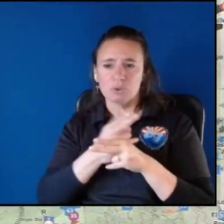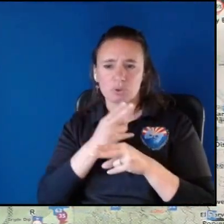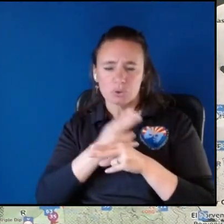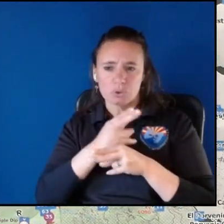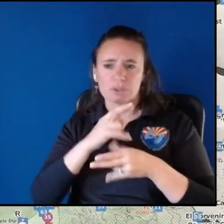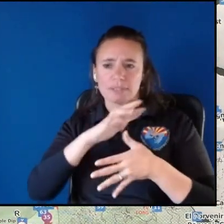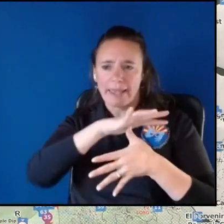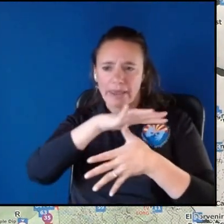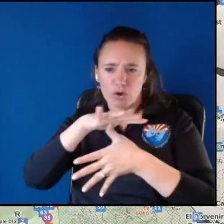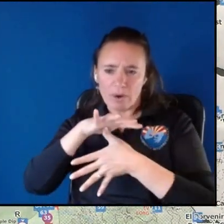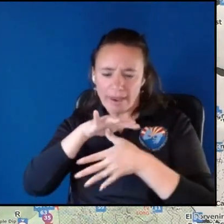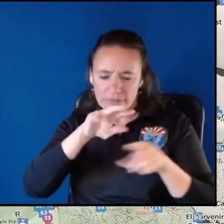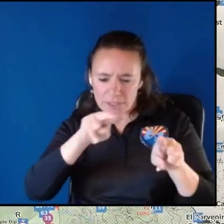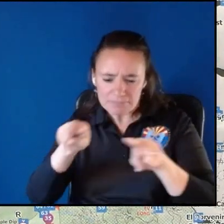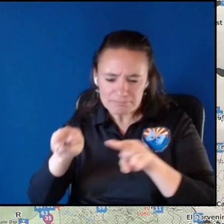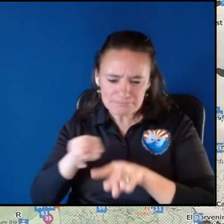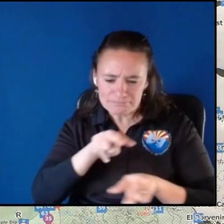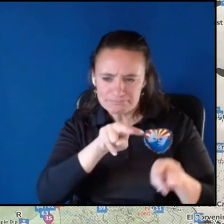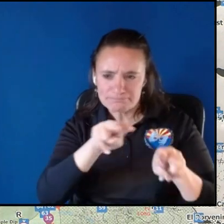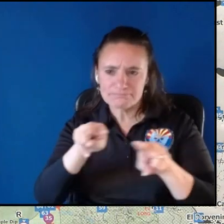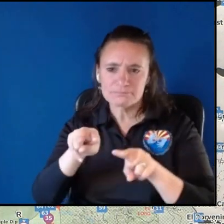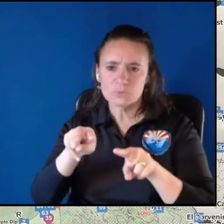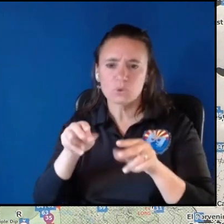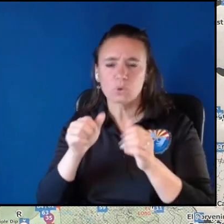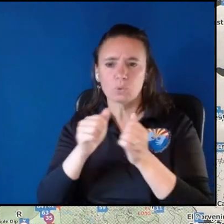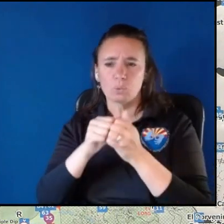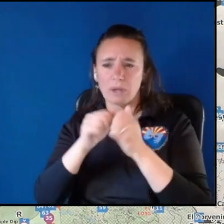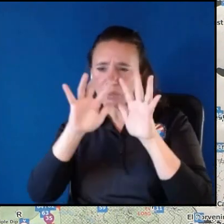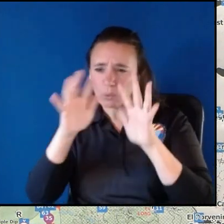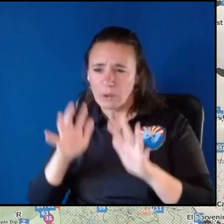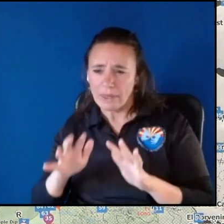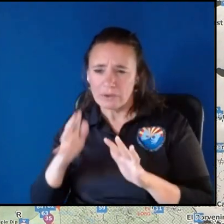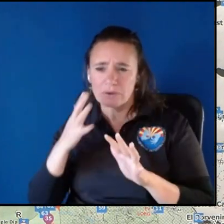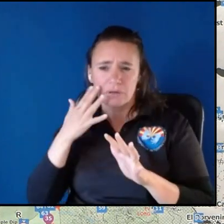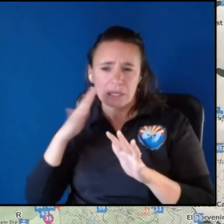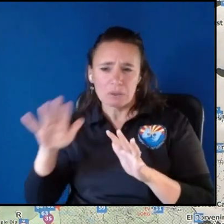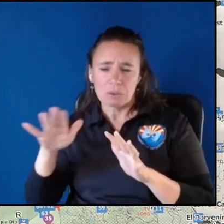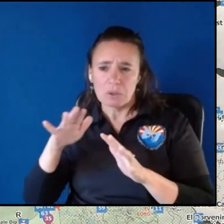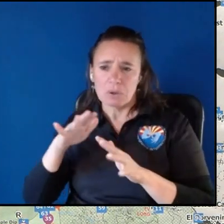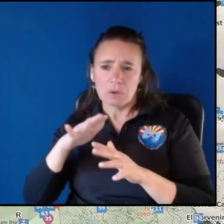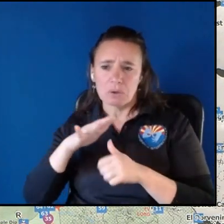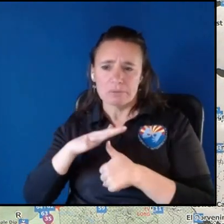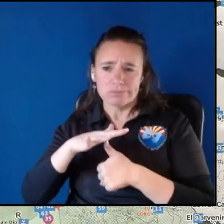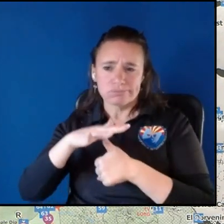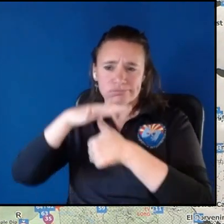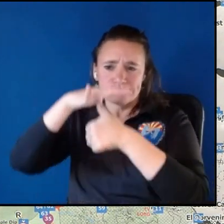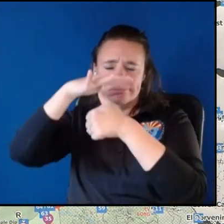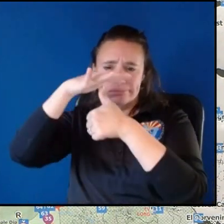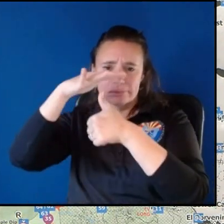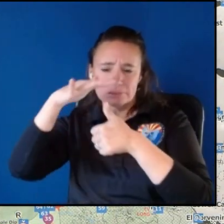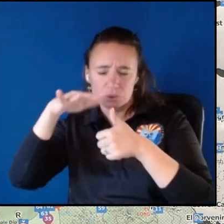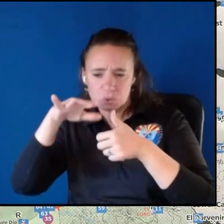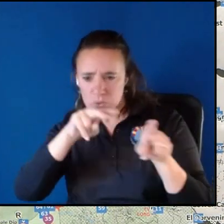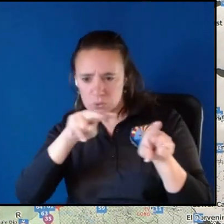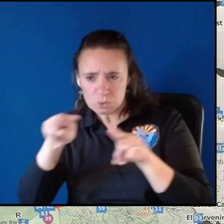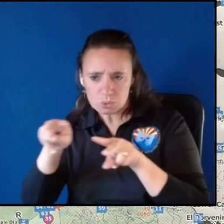With the weather, we're not sure that those folks are going to be able to get up as soon to do those missions but it when they can